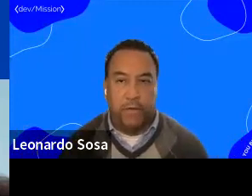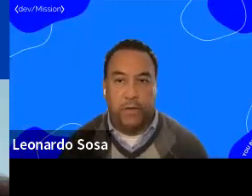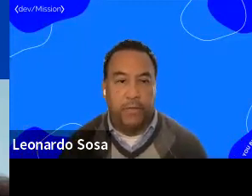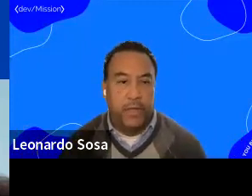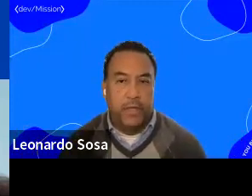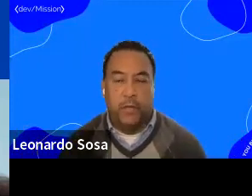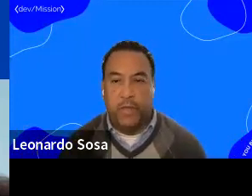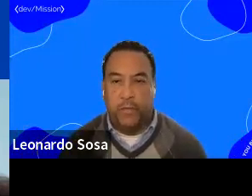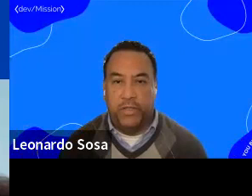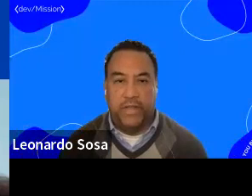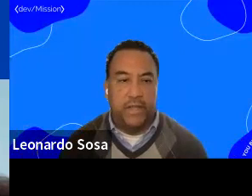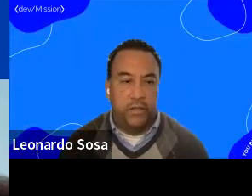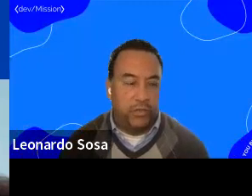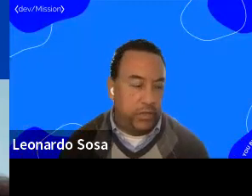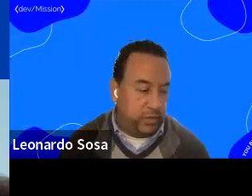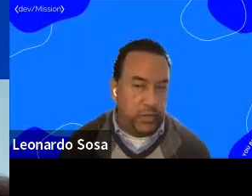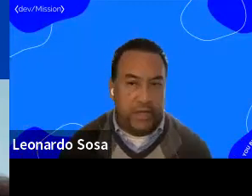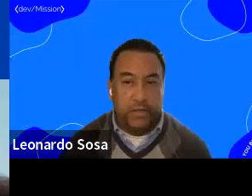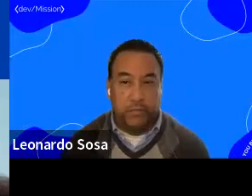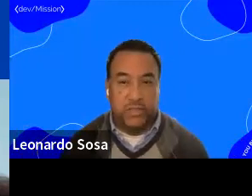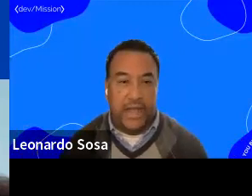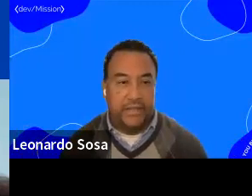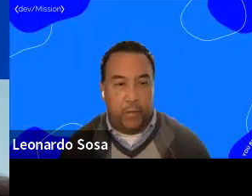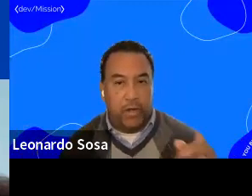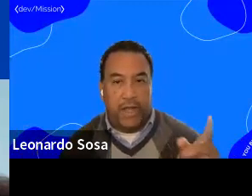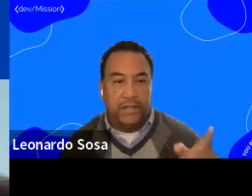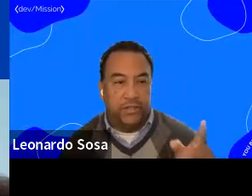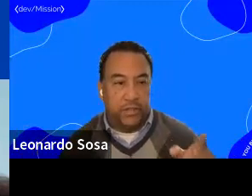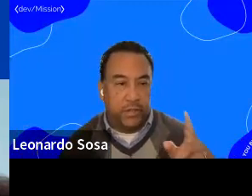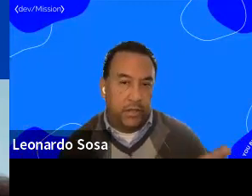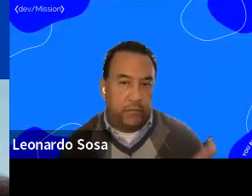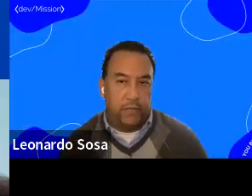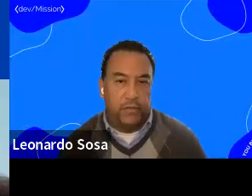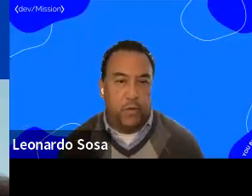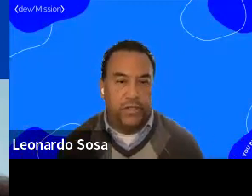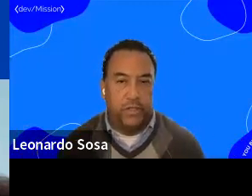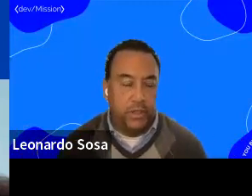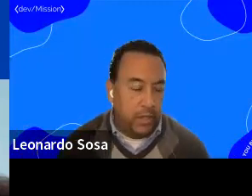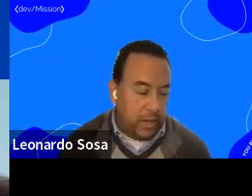for young people in the tech industry just want to give you some stats, and I want to answer the first question.